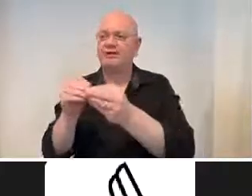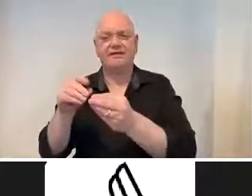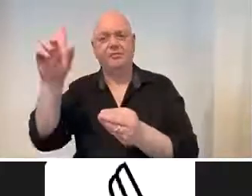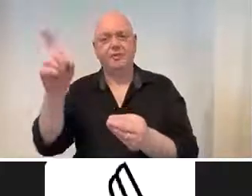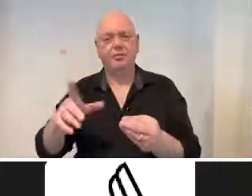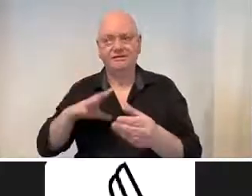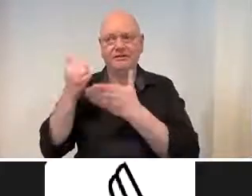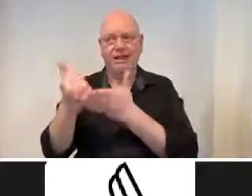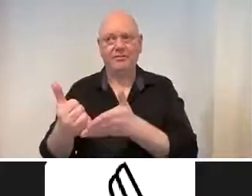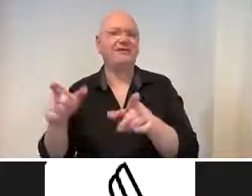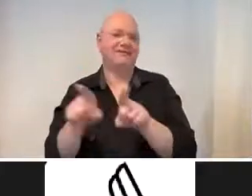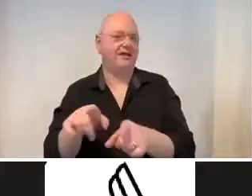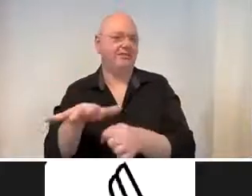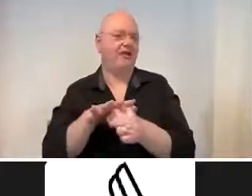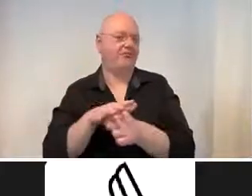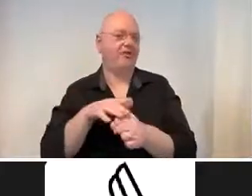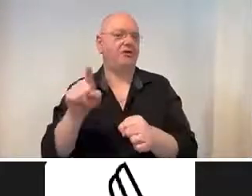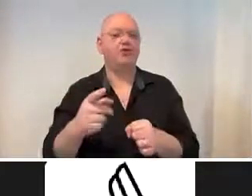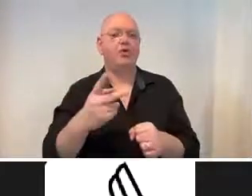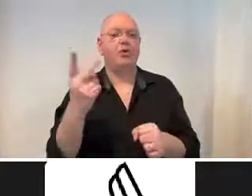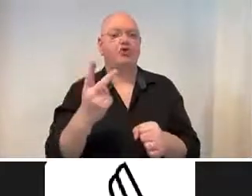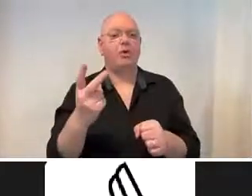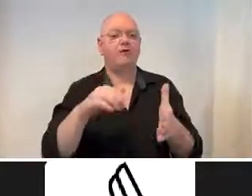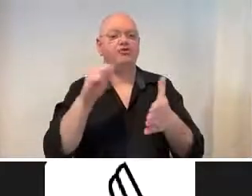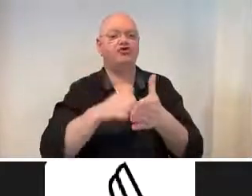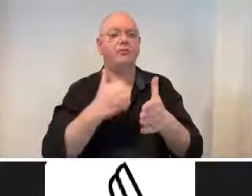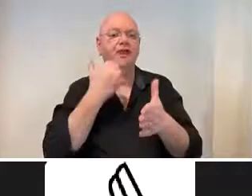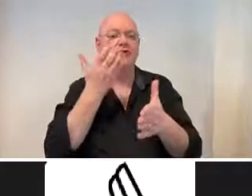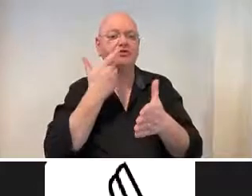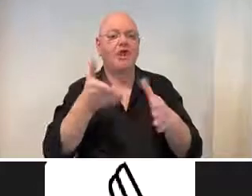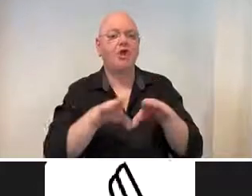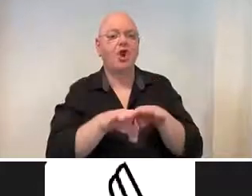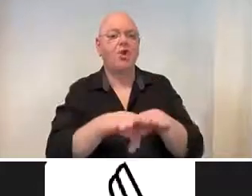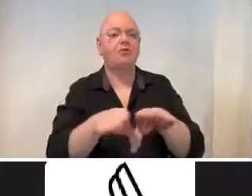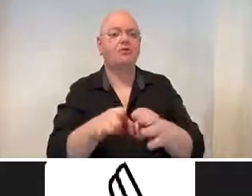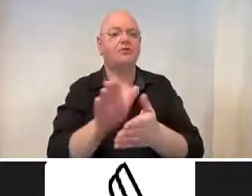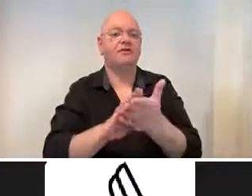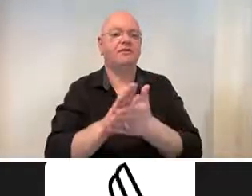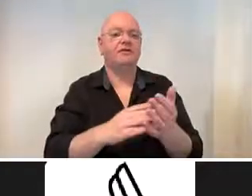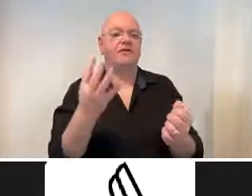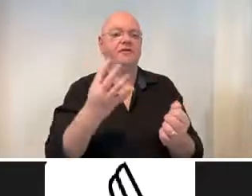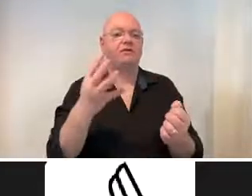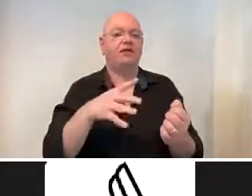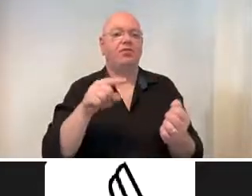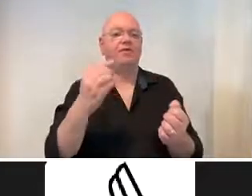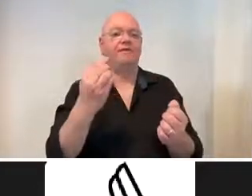high streets. Supporting artists and creators at a time when it is most needed. What I realised as a curator, space was